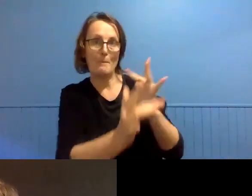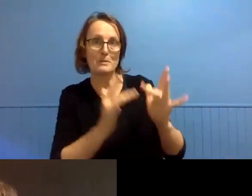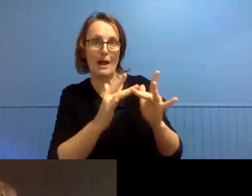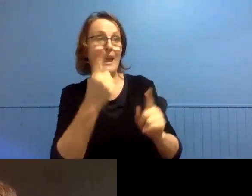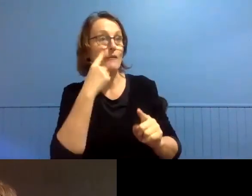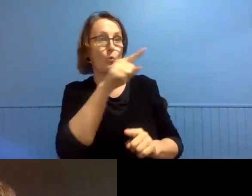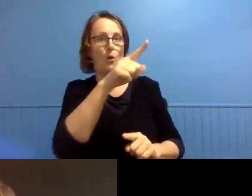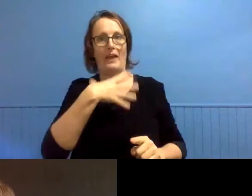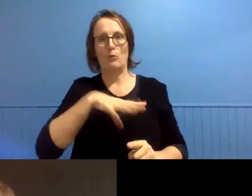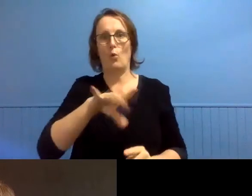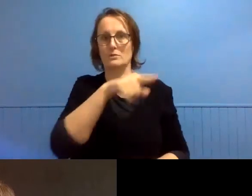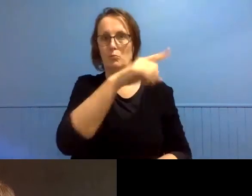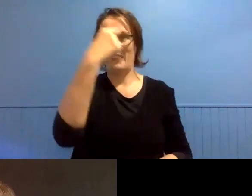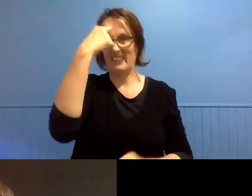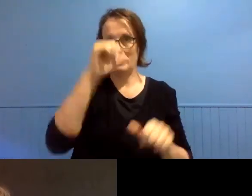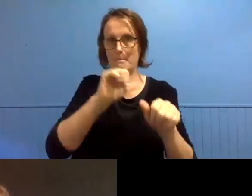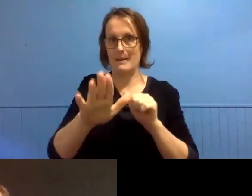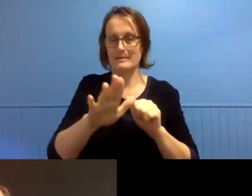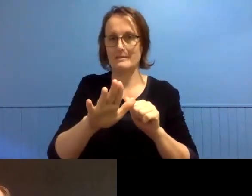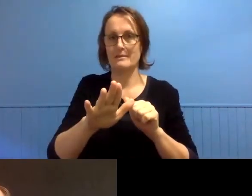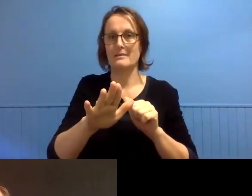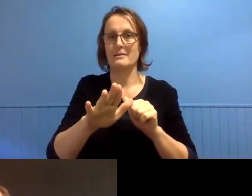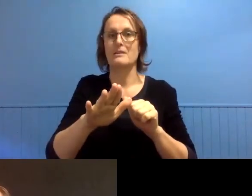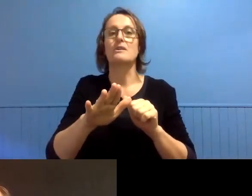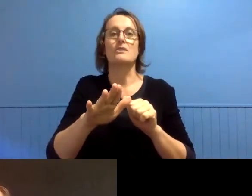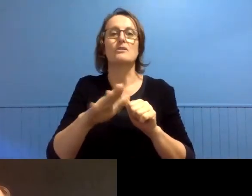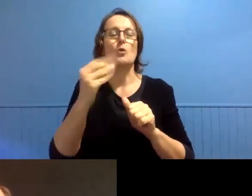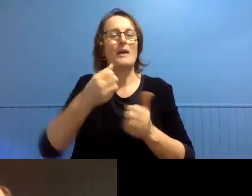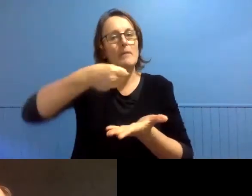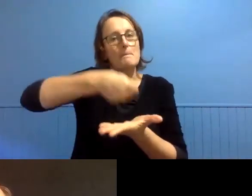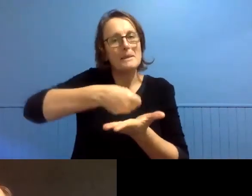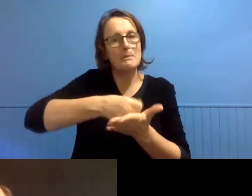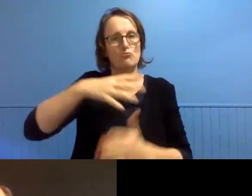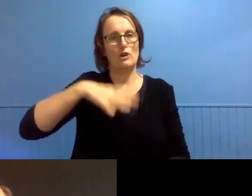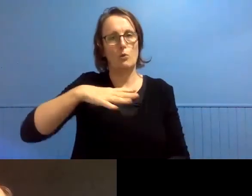for that. They will have some Len minimum requirements on the website.